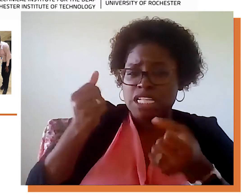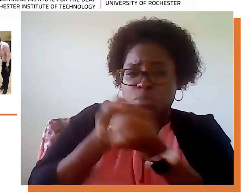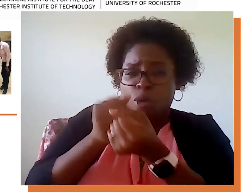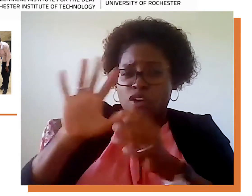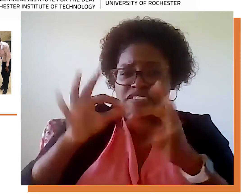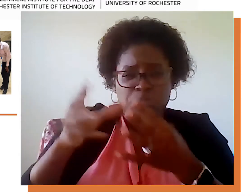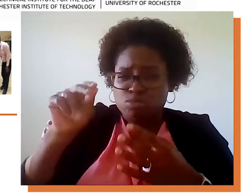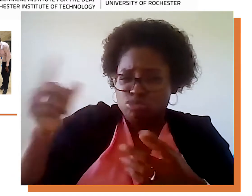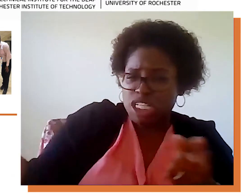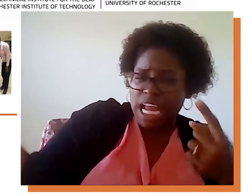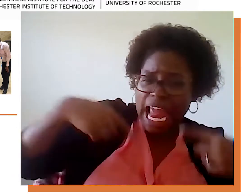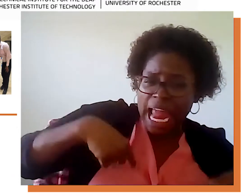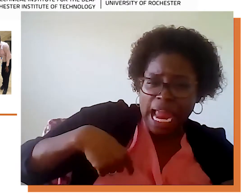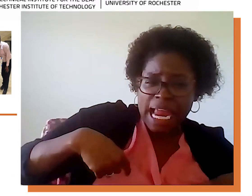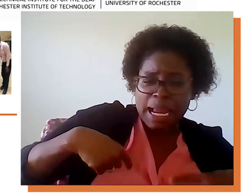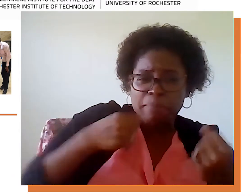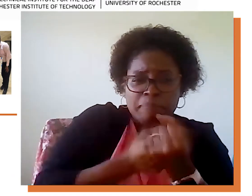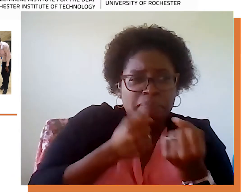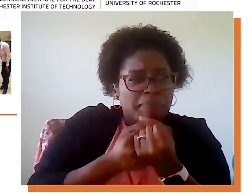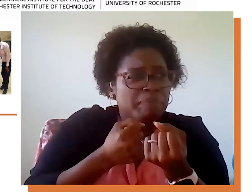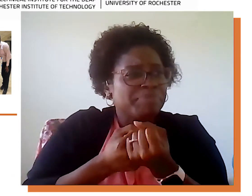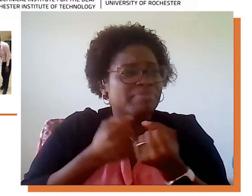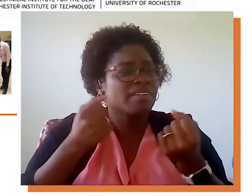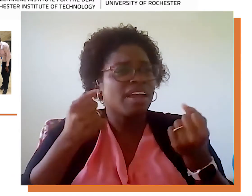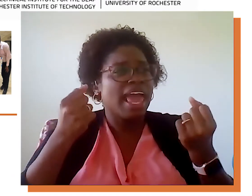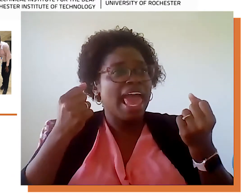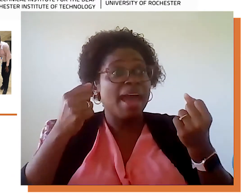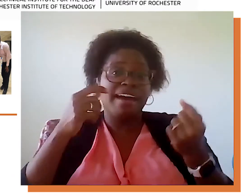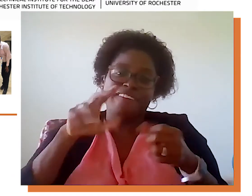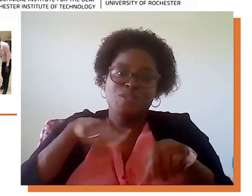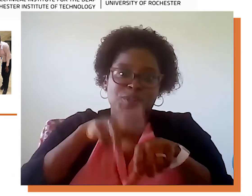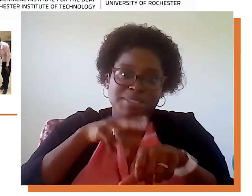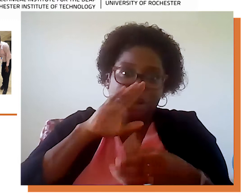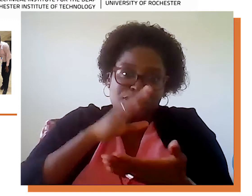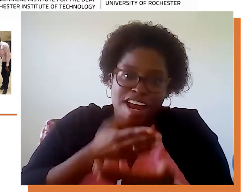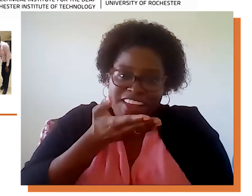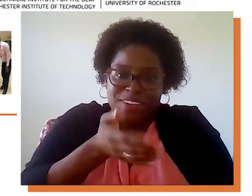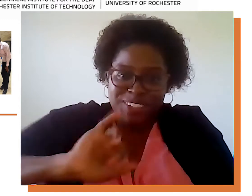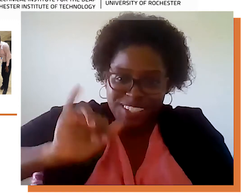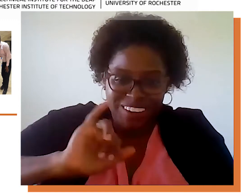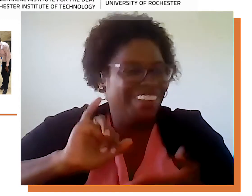And I expected Jennifer to be home with her family, but she often came and helped me.